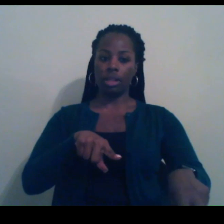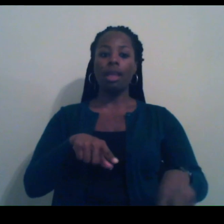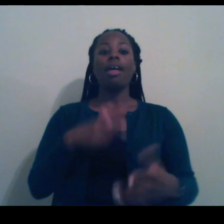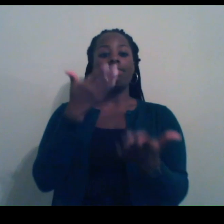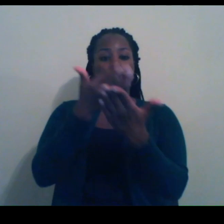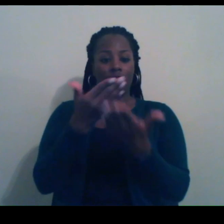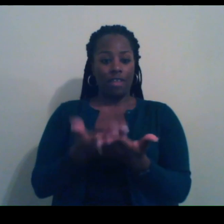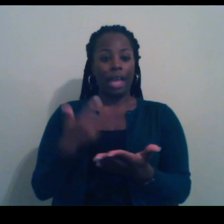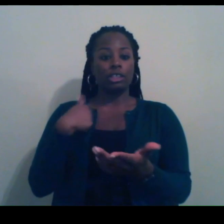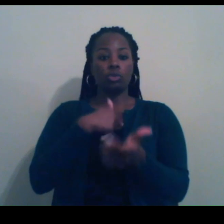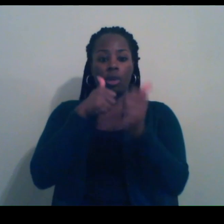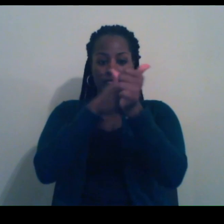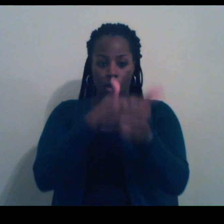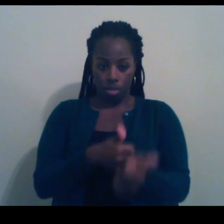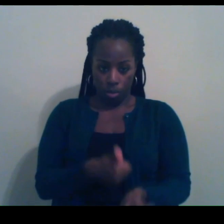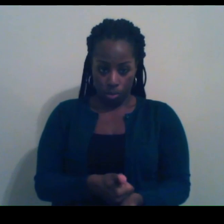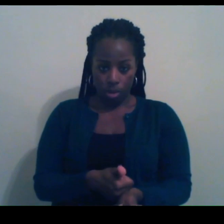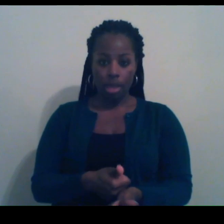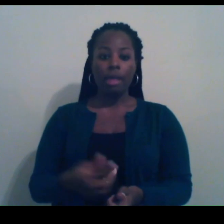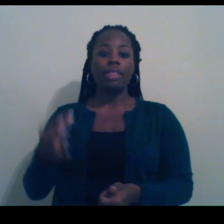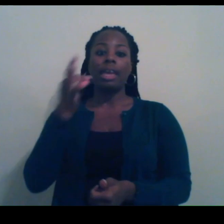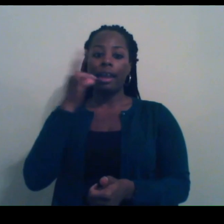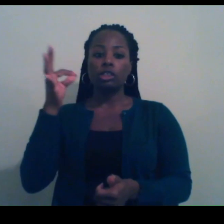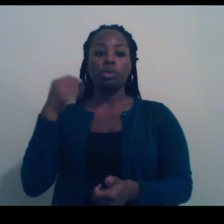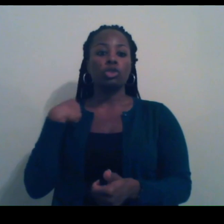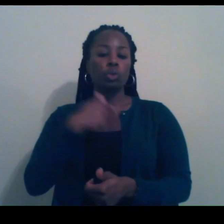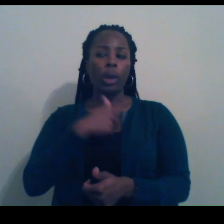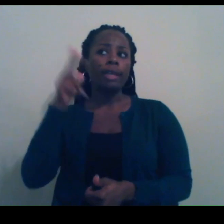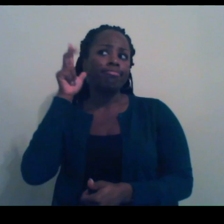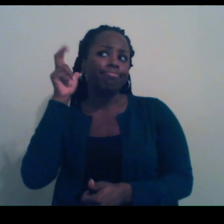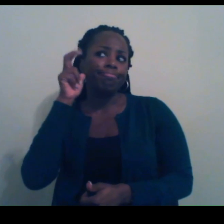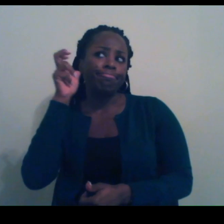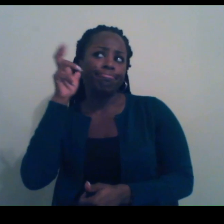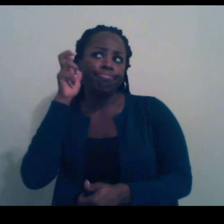the experts every step of the way the action the president authorized this